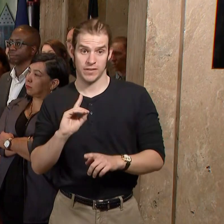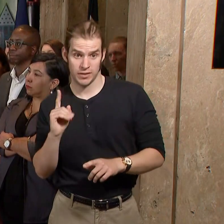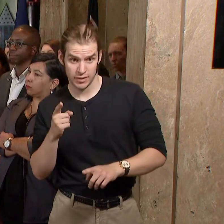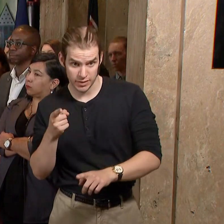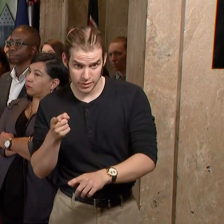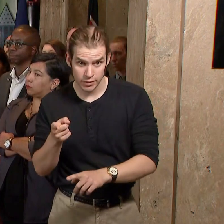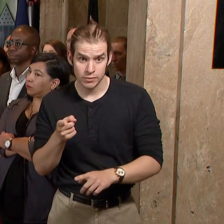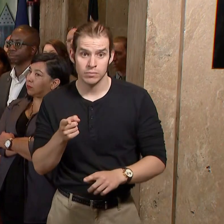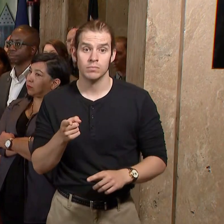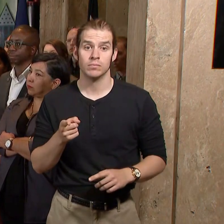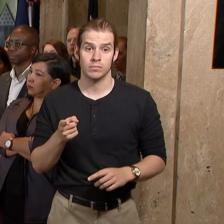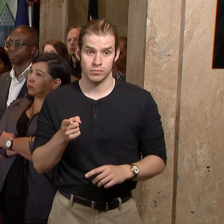Do you want to jump in? I can answer that too. But Tony,